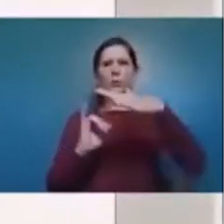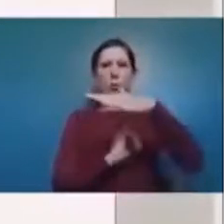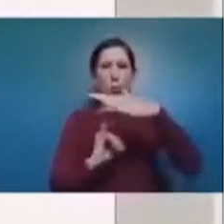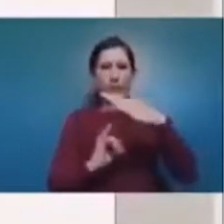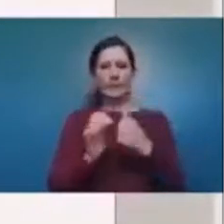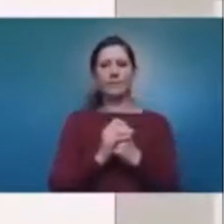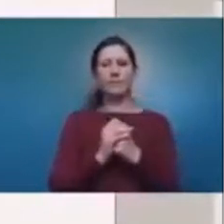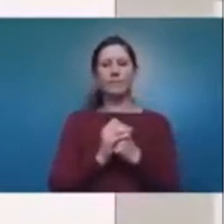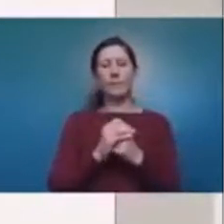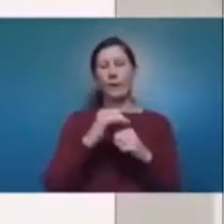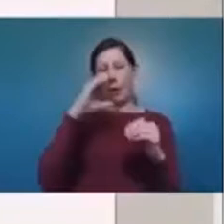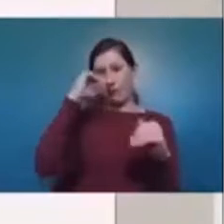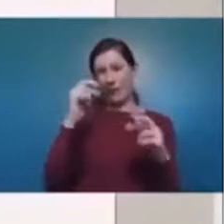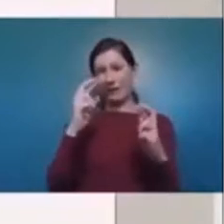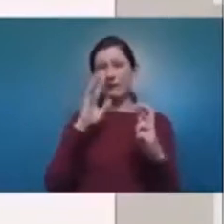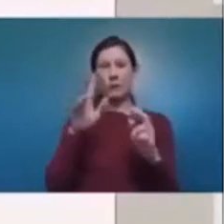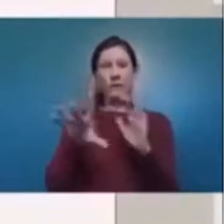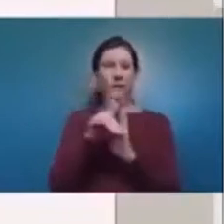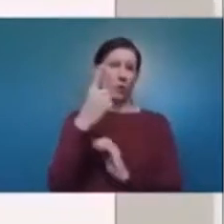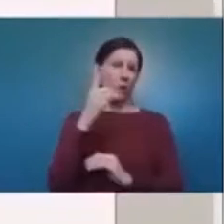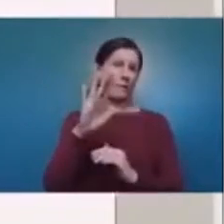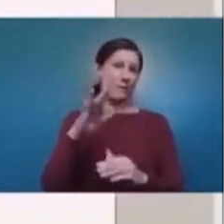Hopefully you'll find one of your favorite animals. There's